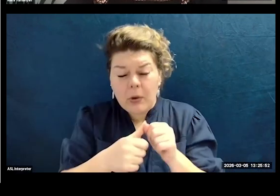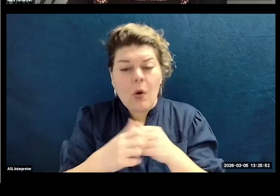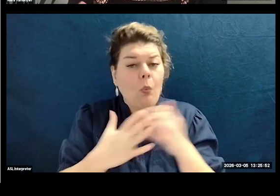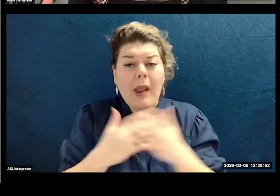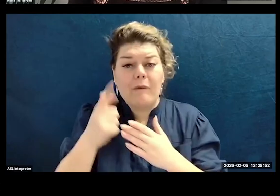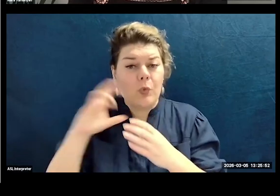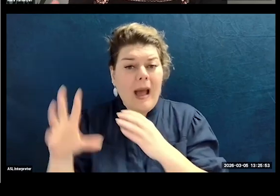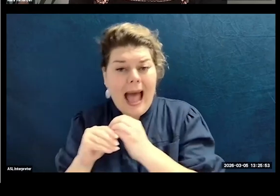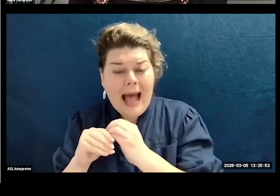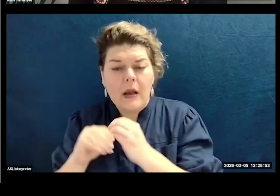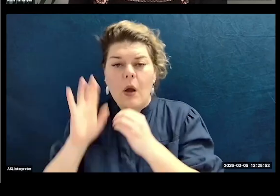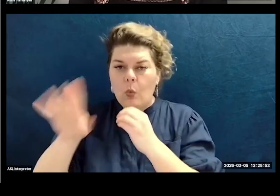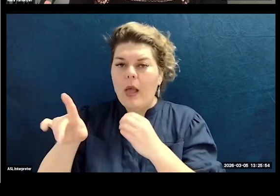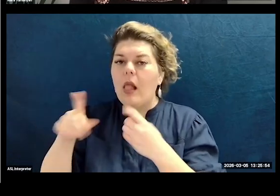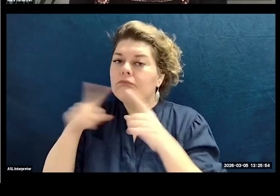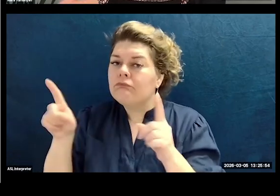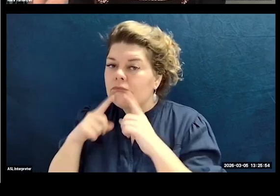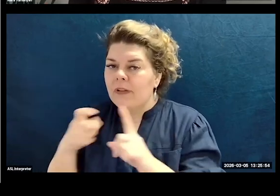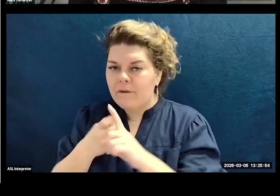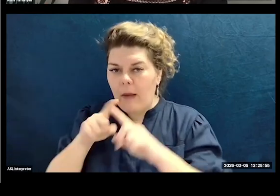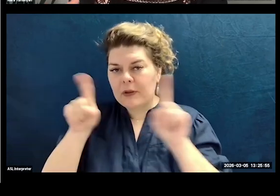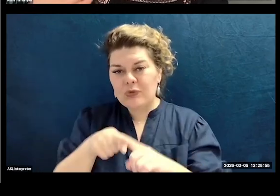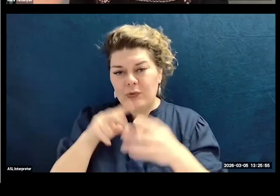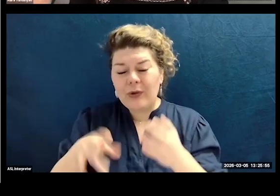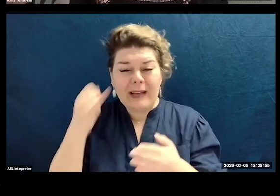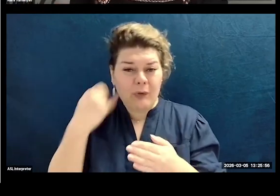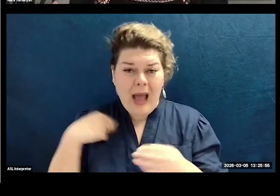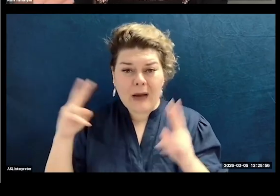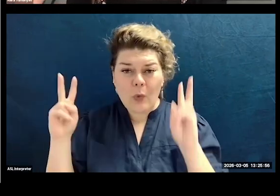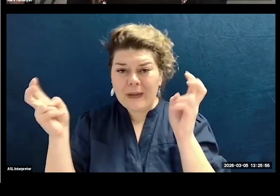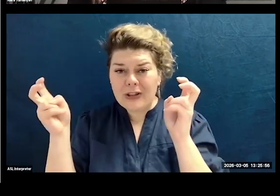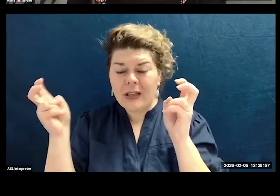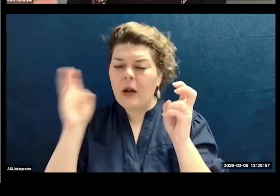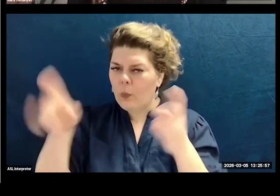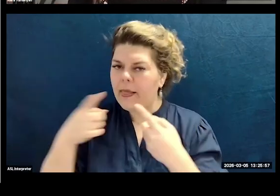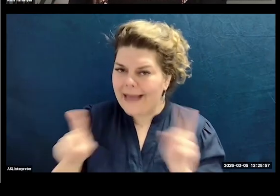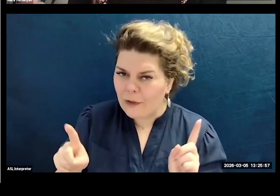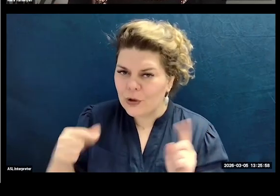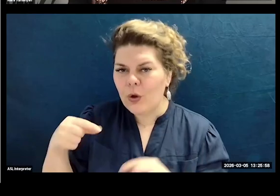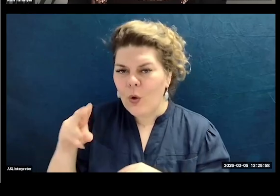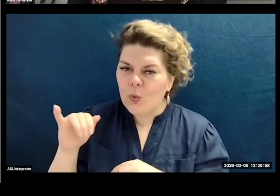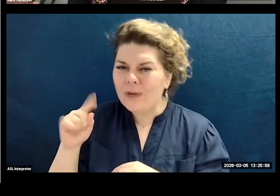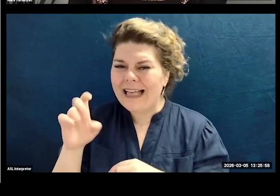it will be announced by a screen reader. So, if you have quotation mark, it's gonna announce. Think about whether or not you also